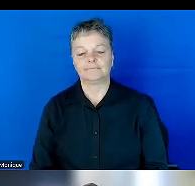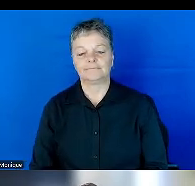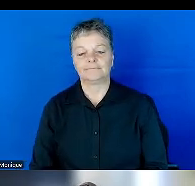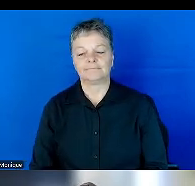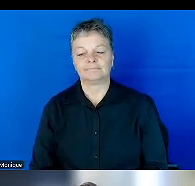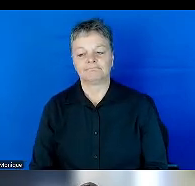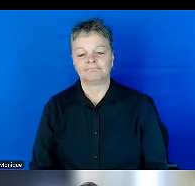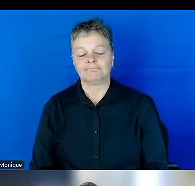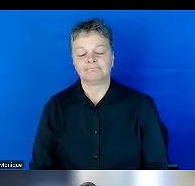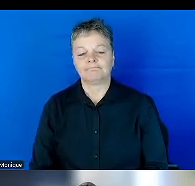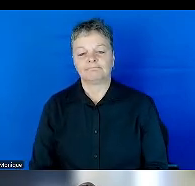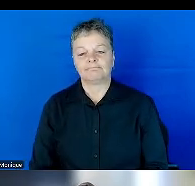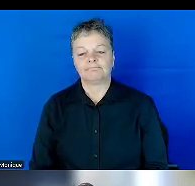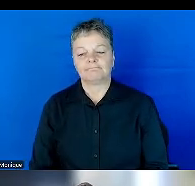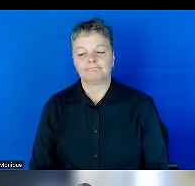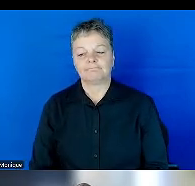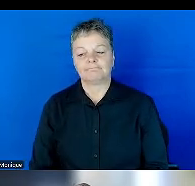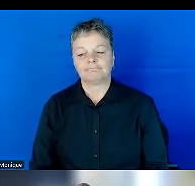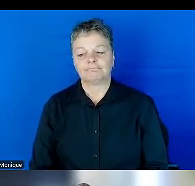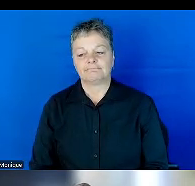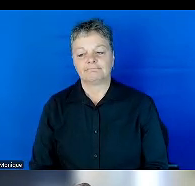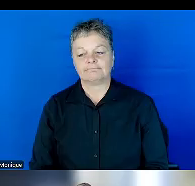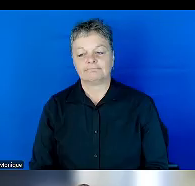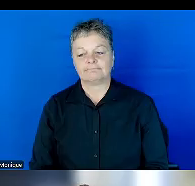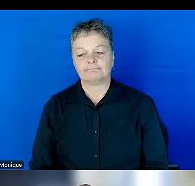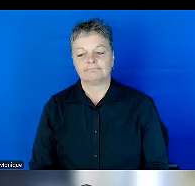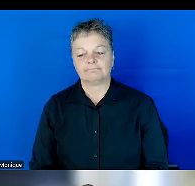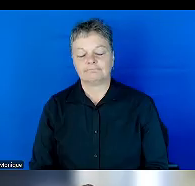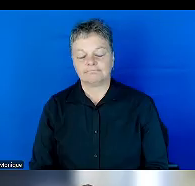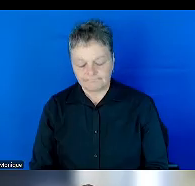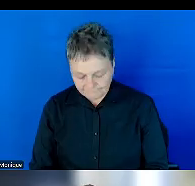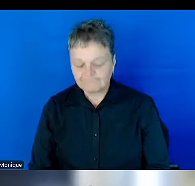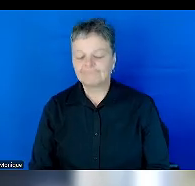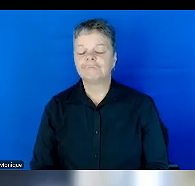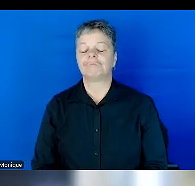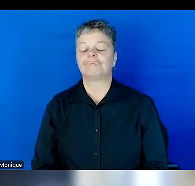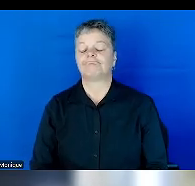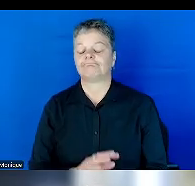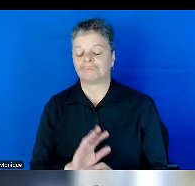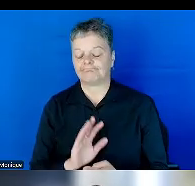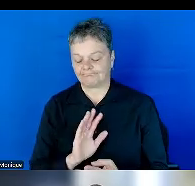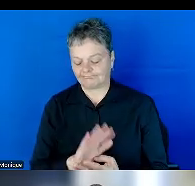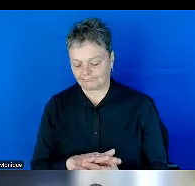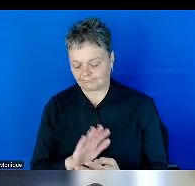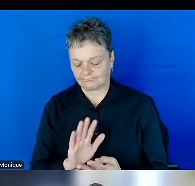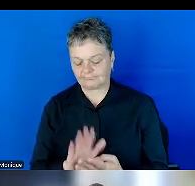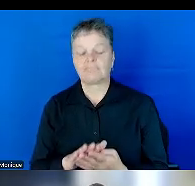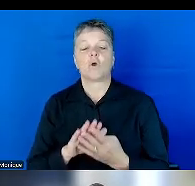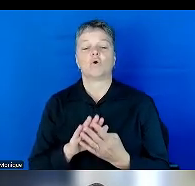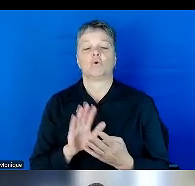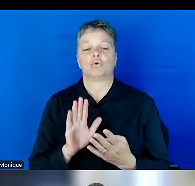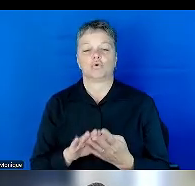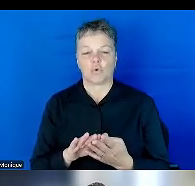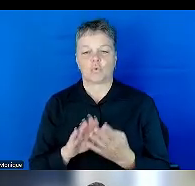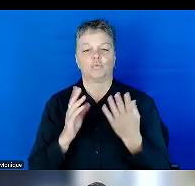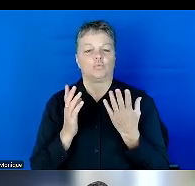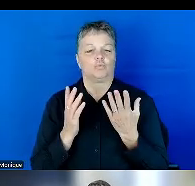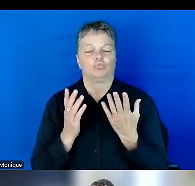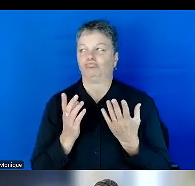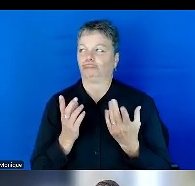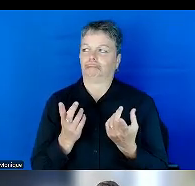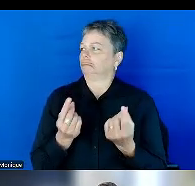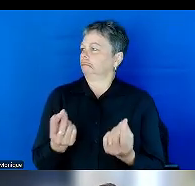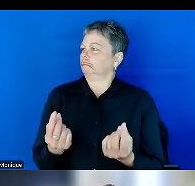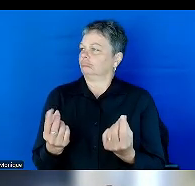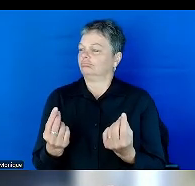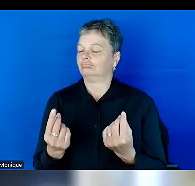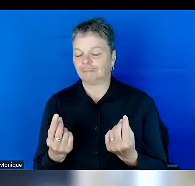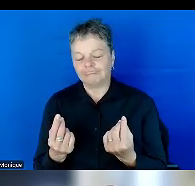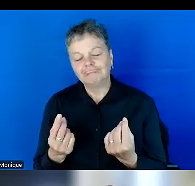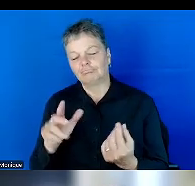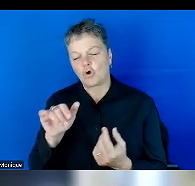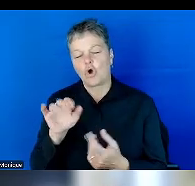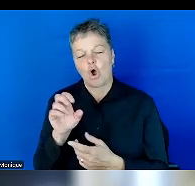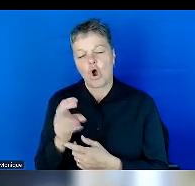So there are a few things that ARCH does um for to really bring in some